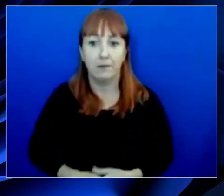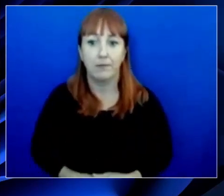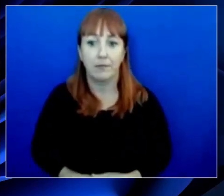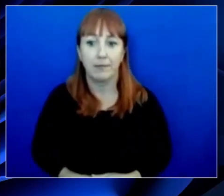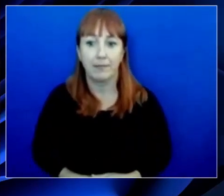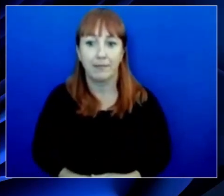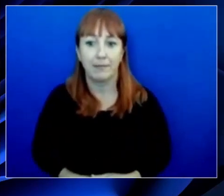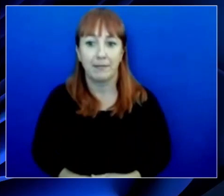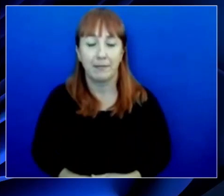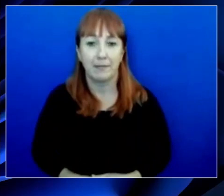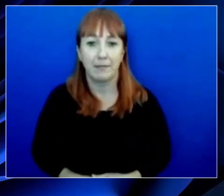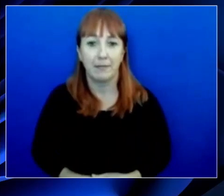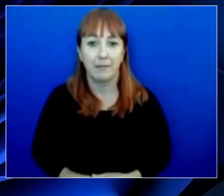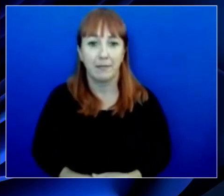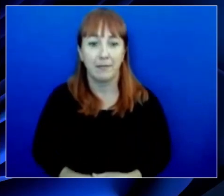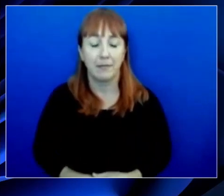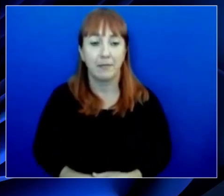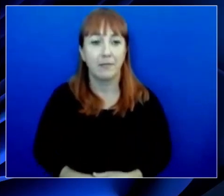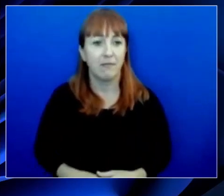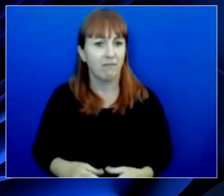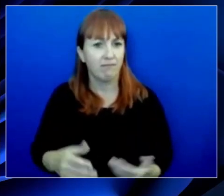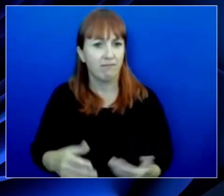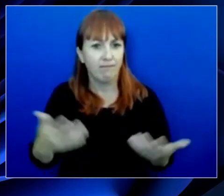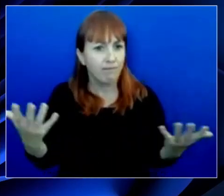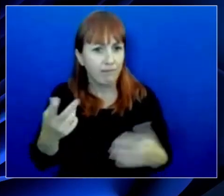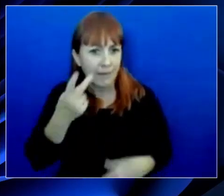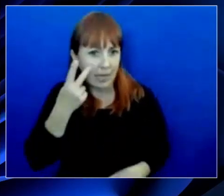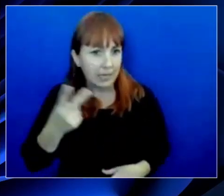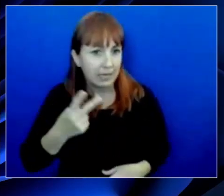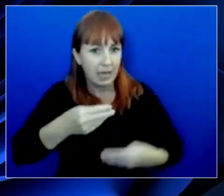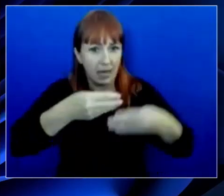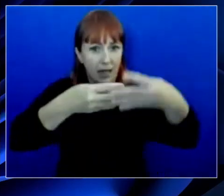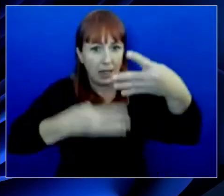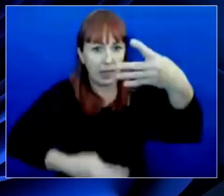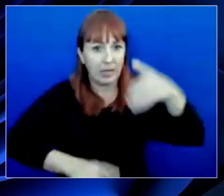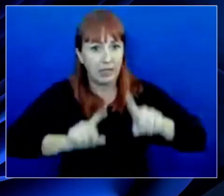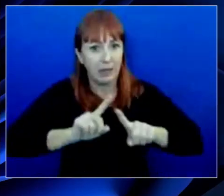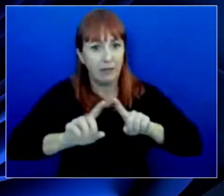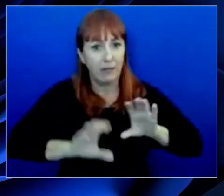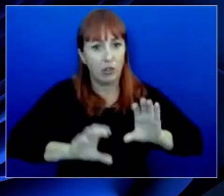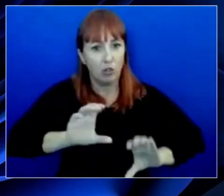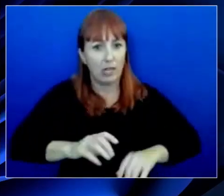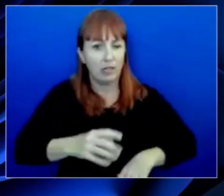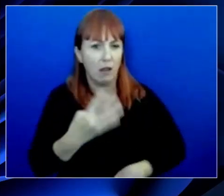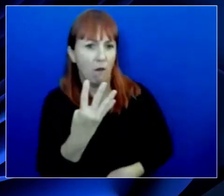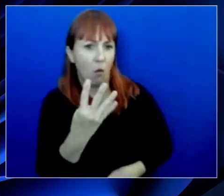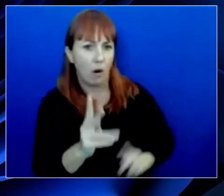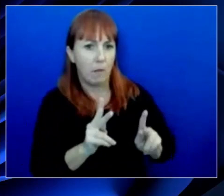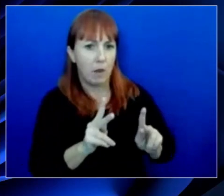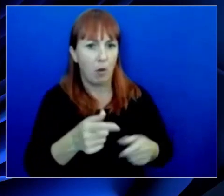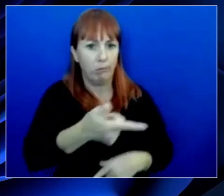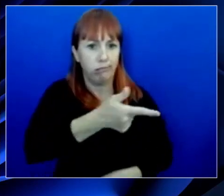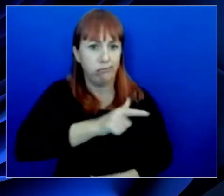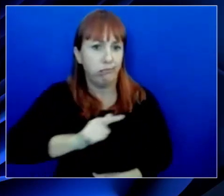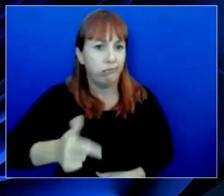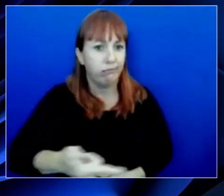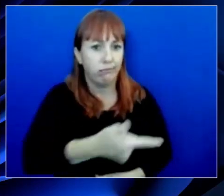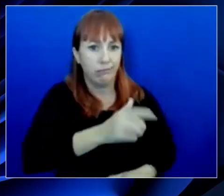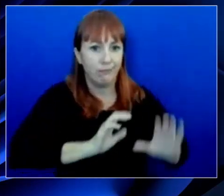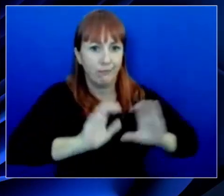what it came into was a list of chats I've got about four people in this chat group right now.